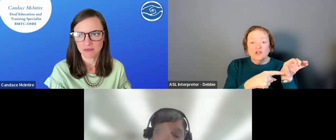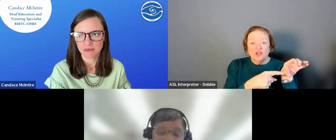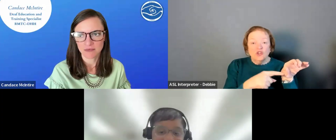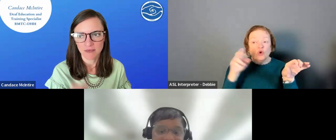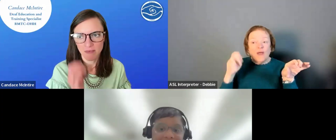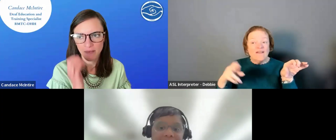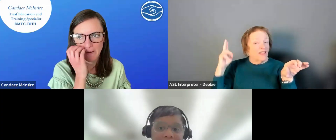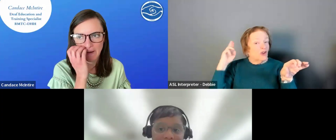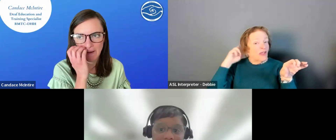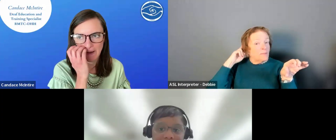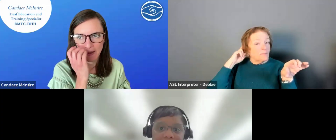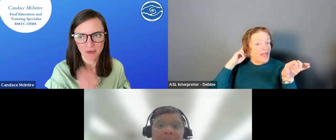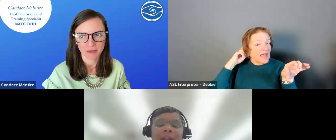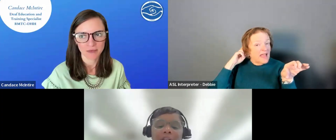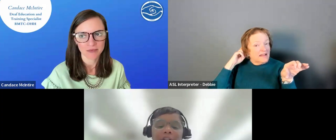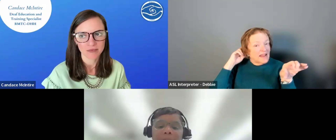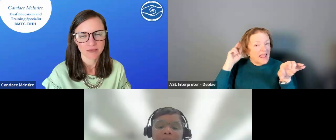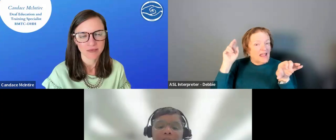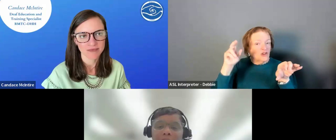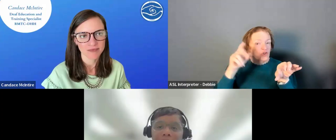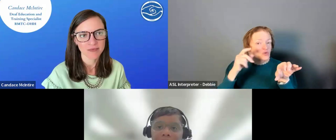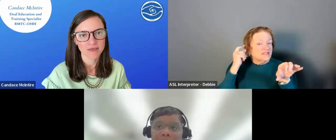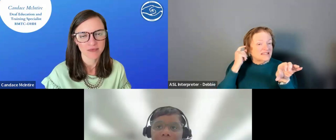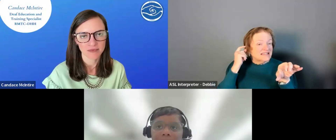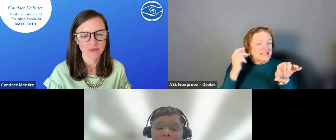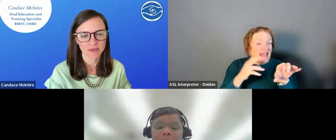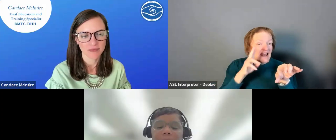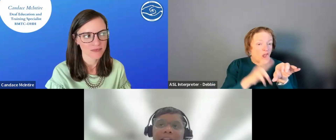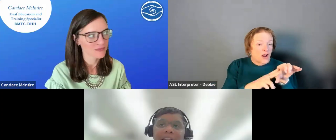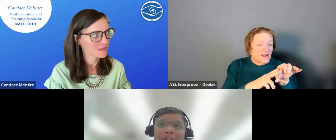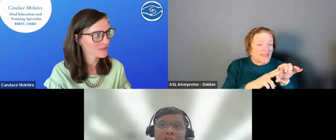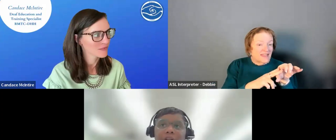and you are going to set that on here. You're going to turn it, you plug it in,